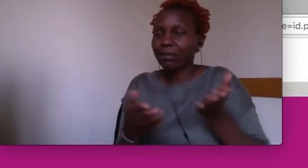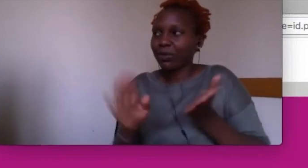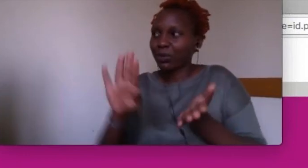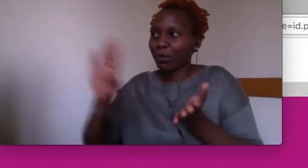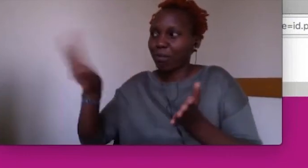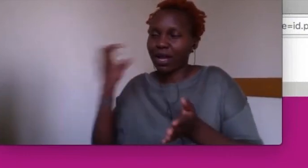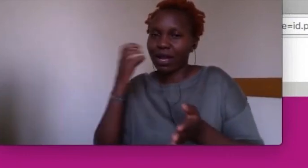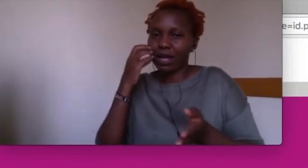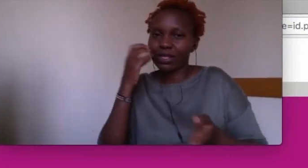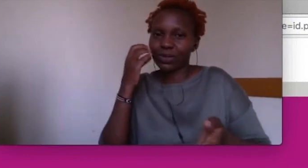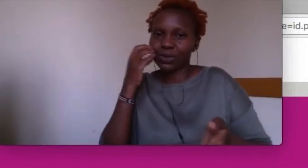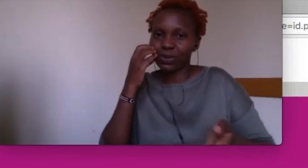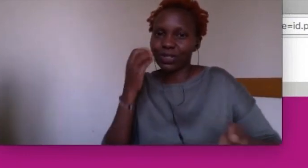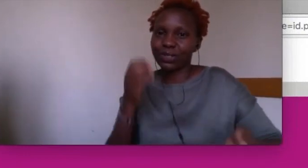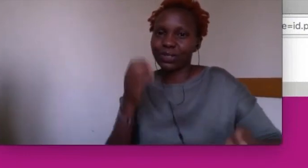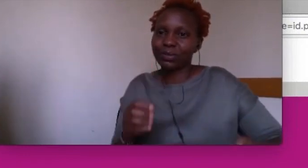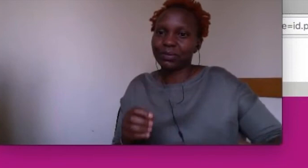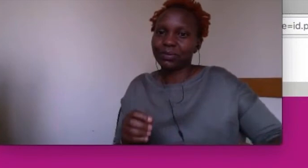I will start reading the questions